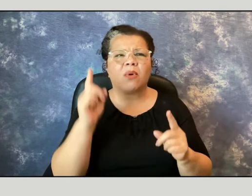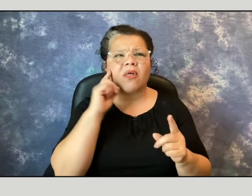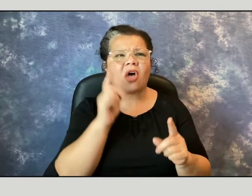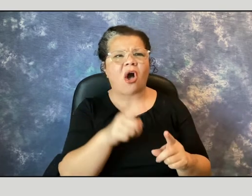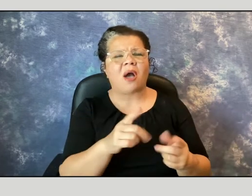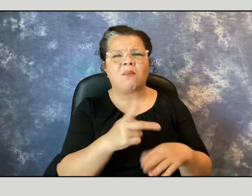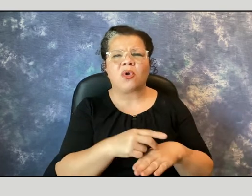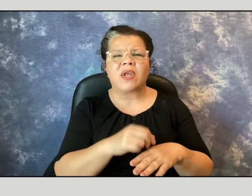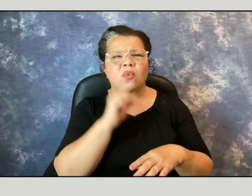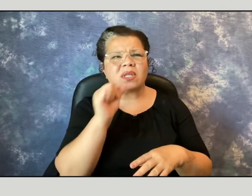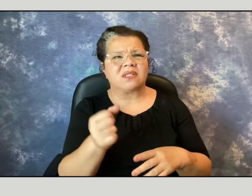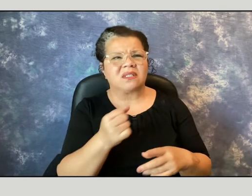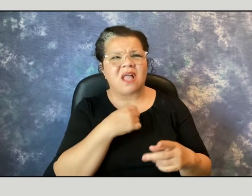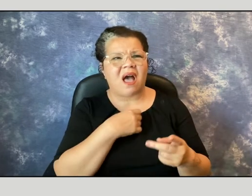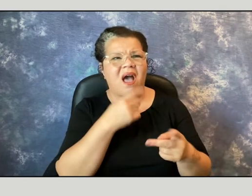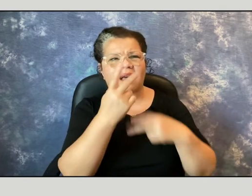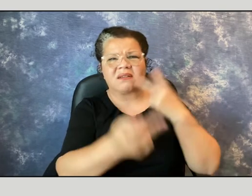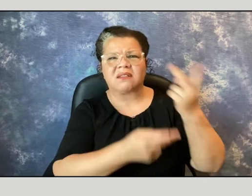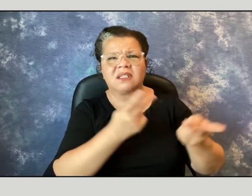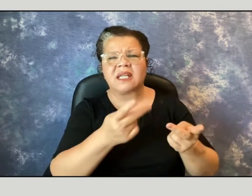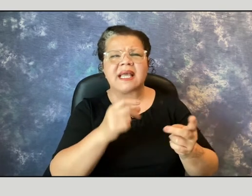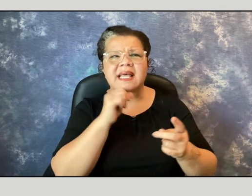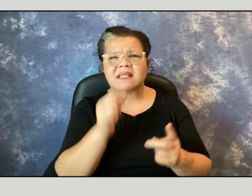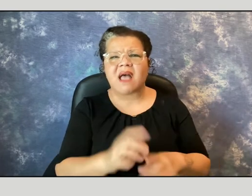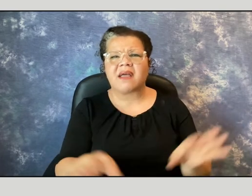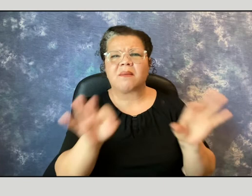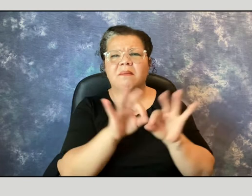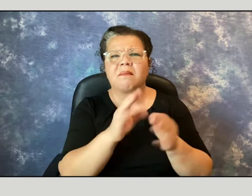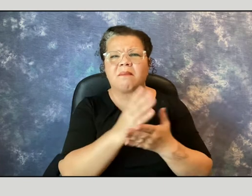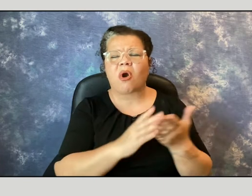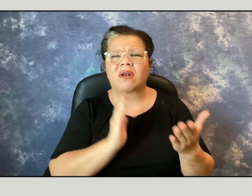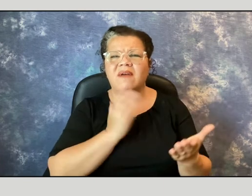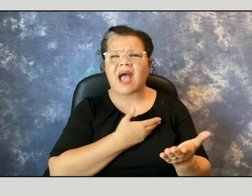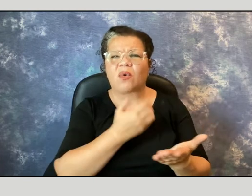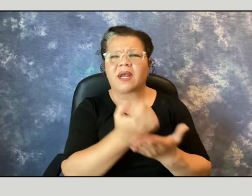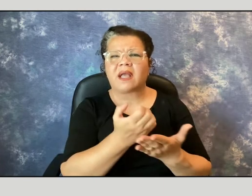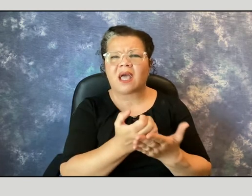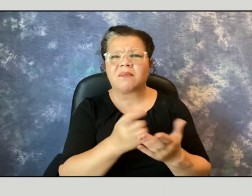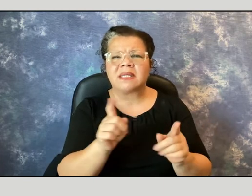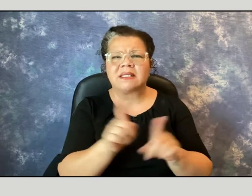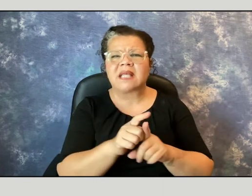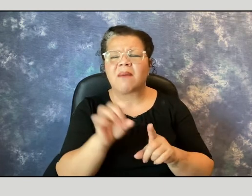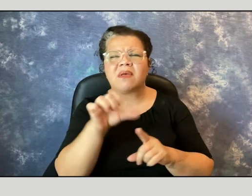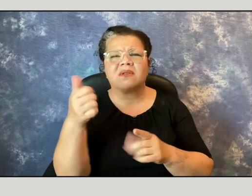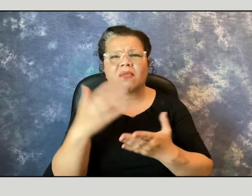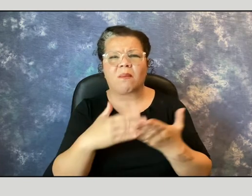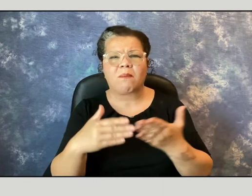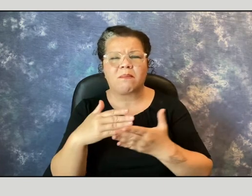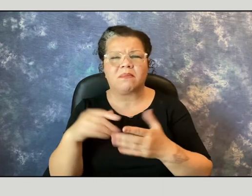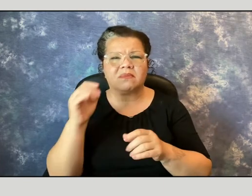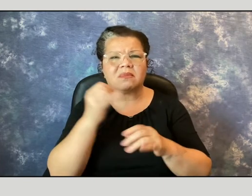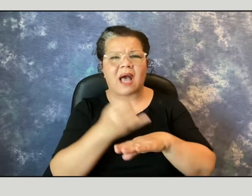It wasn't as significant a part of our economy as it was in other parts of the Caribbean, and some folks think that we need to change that,